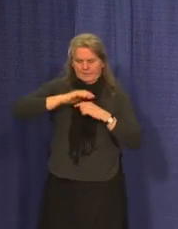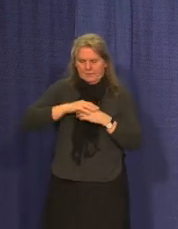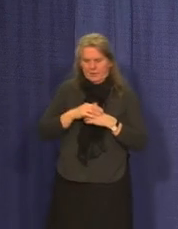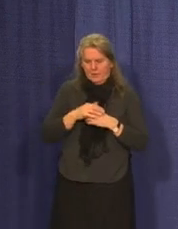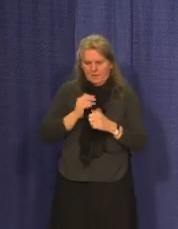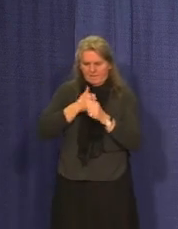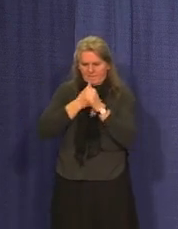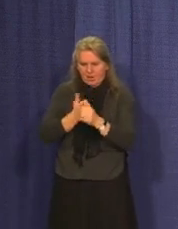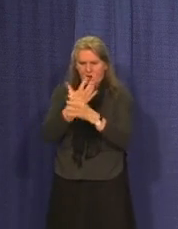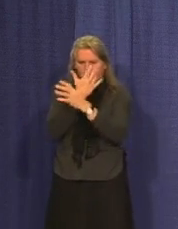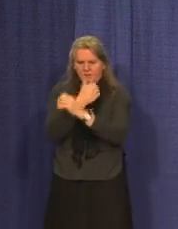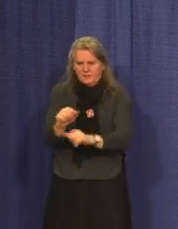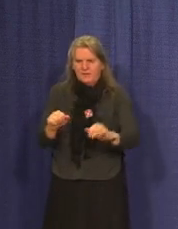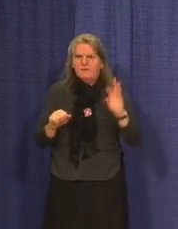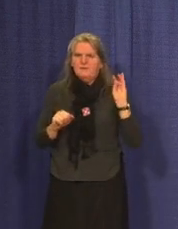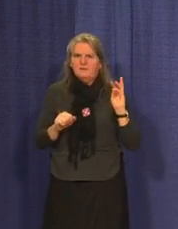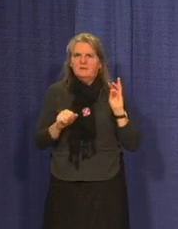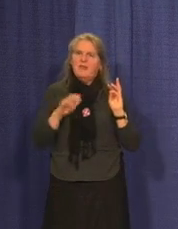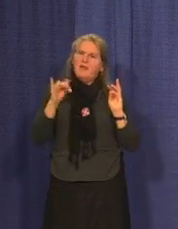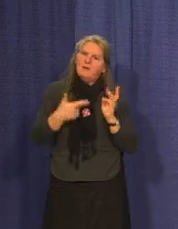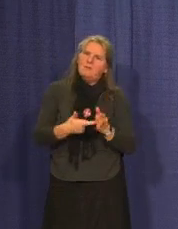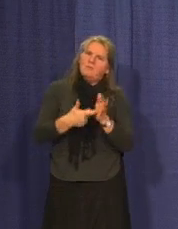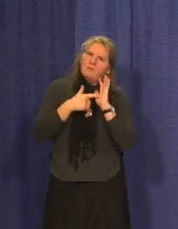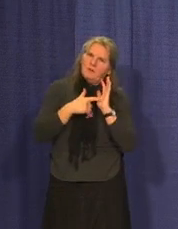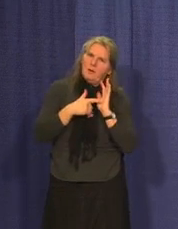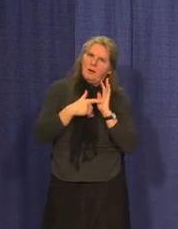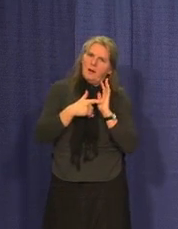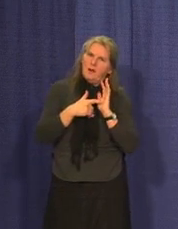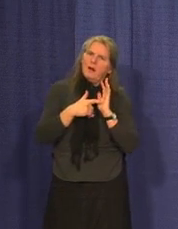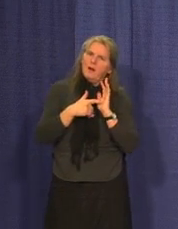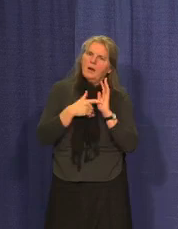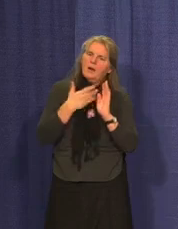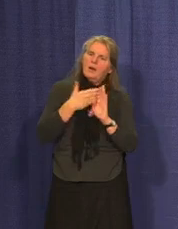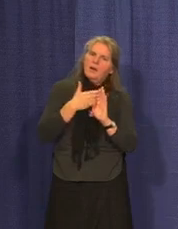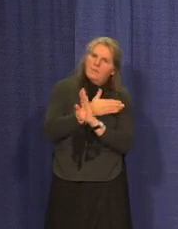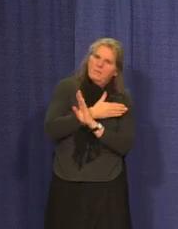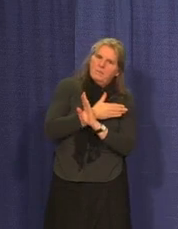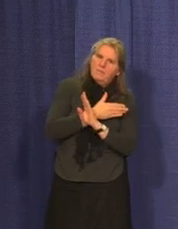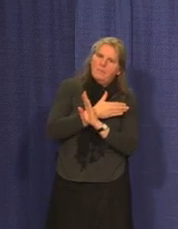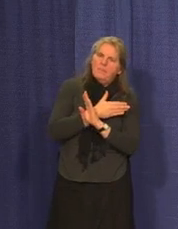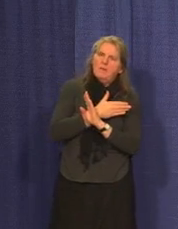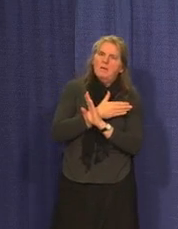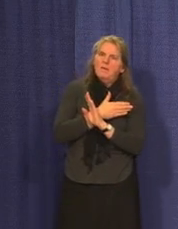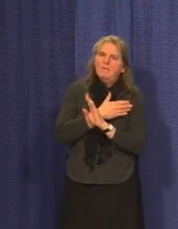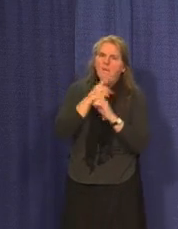basics of the Safe Six as fundamental requirements before